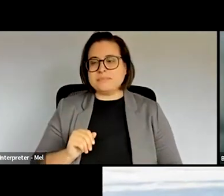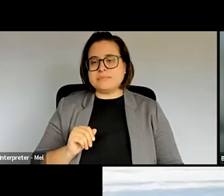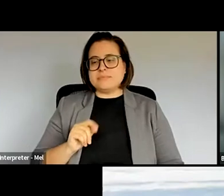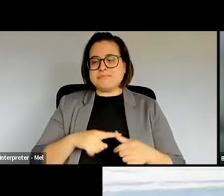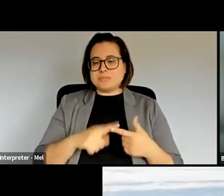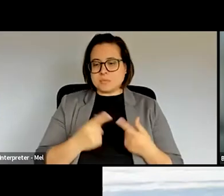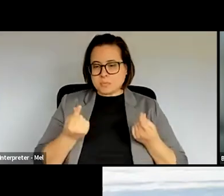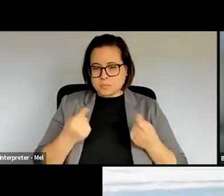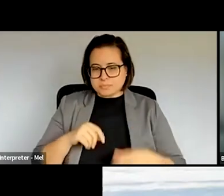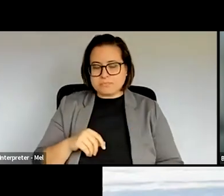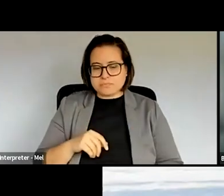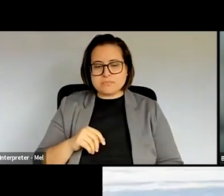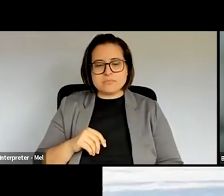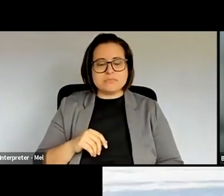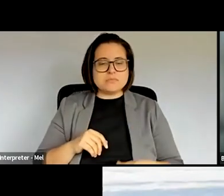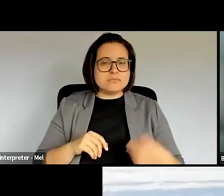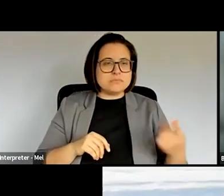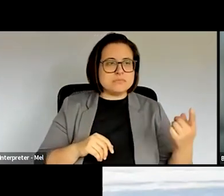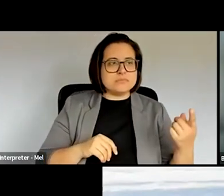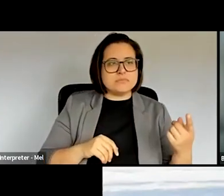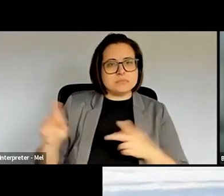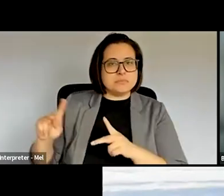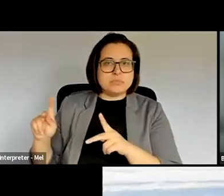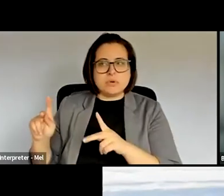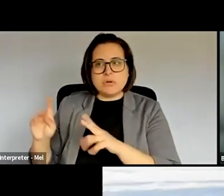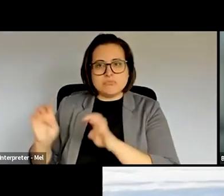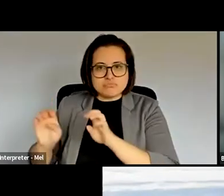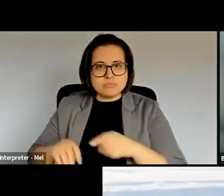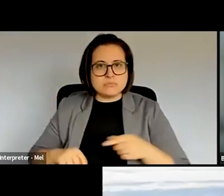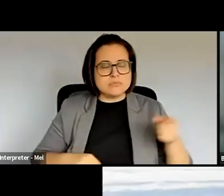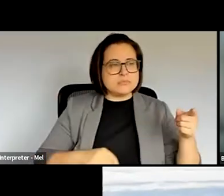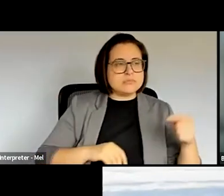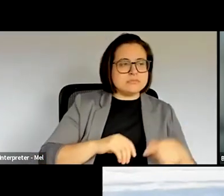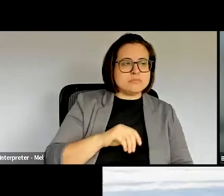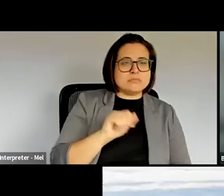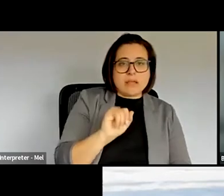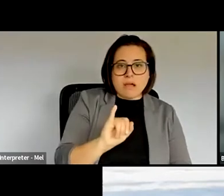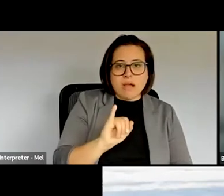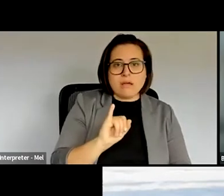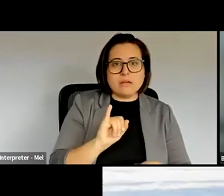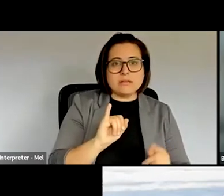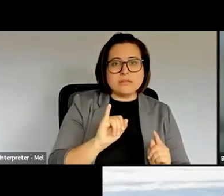try to train an artificial machine learning system to learn what it was that they used to evaluate